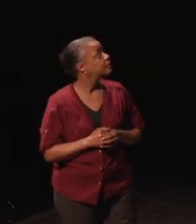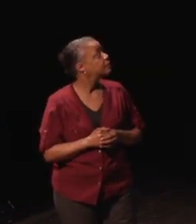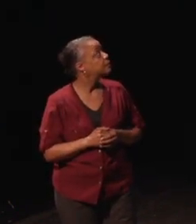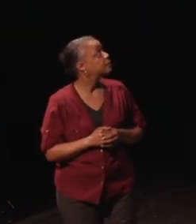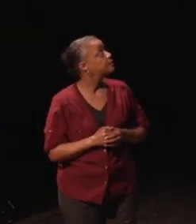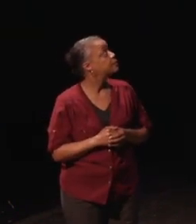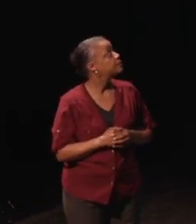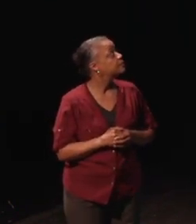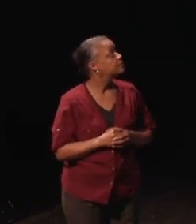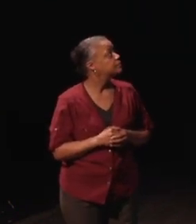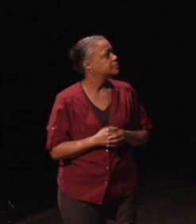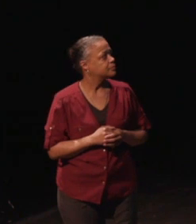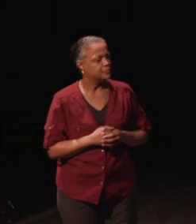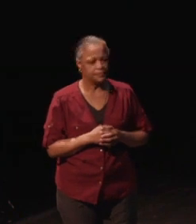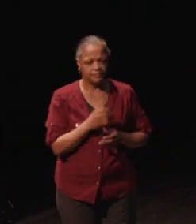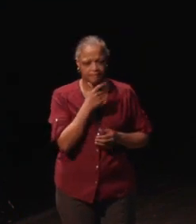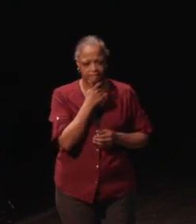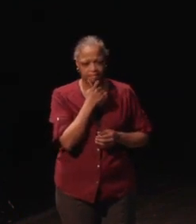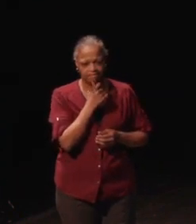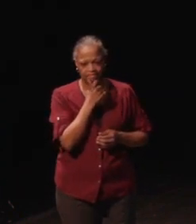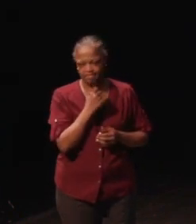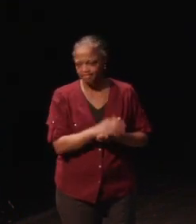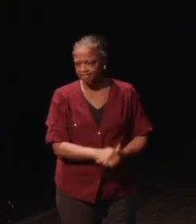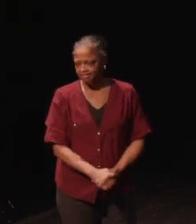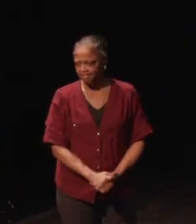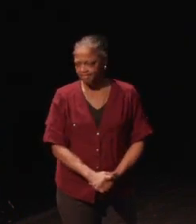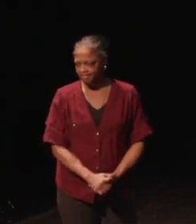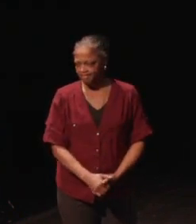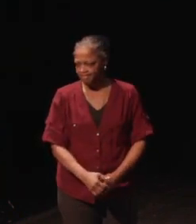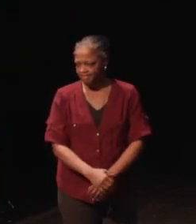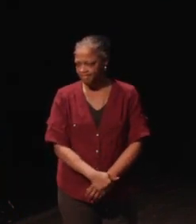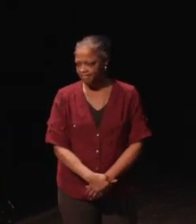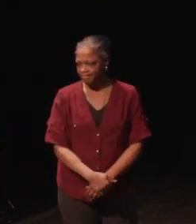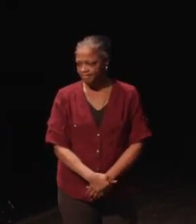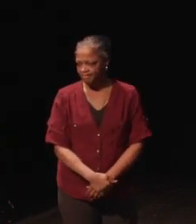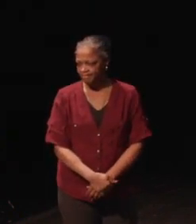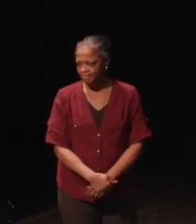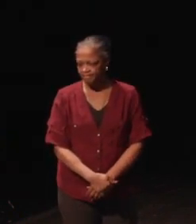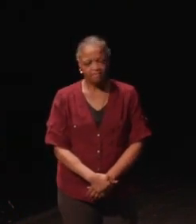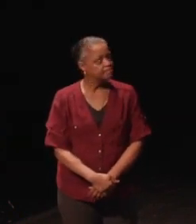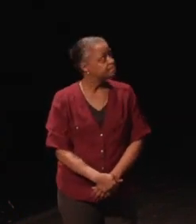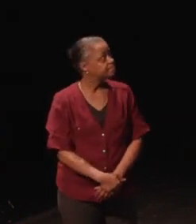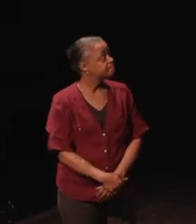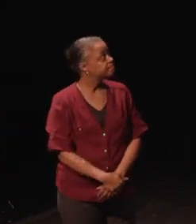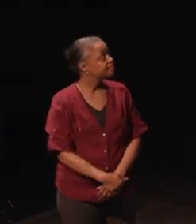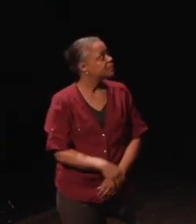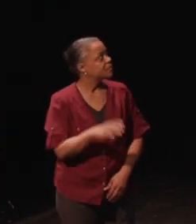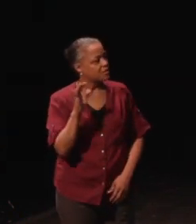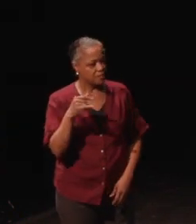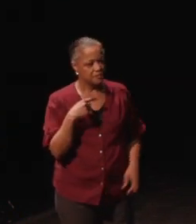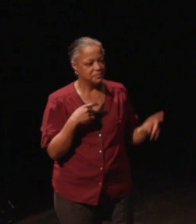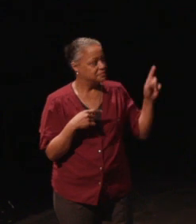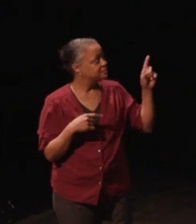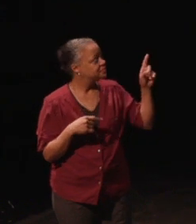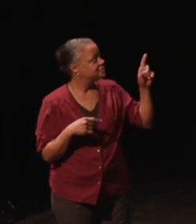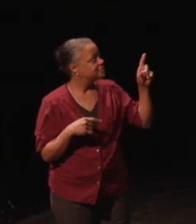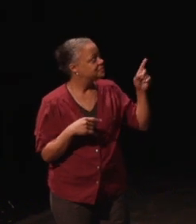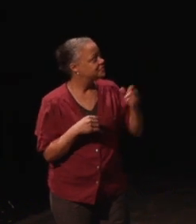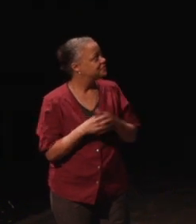How do I get it?